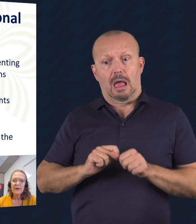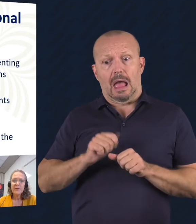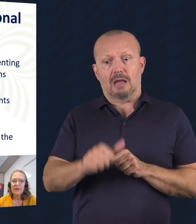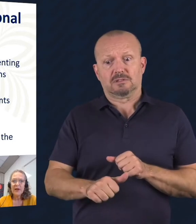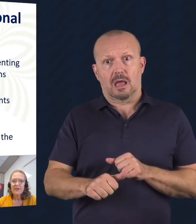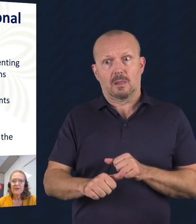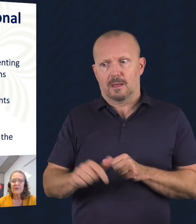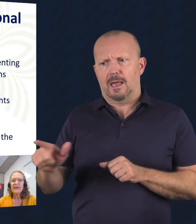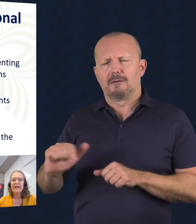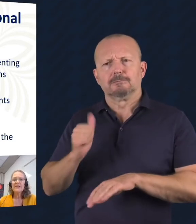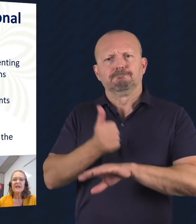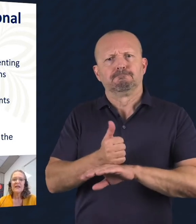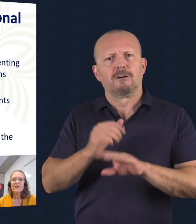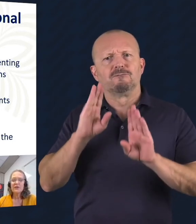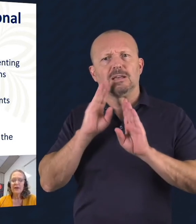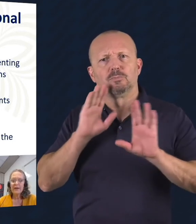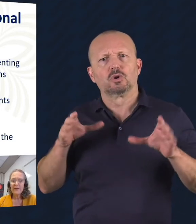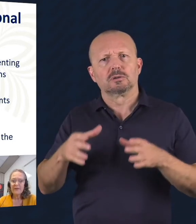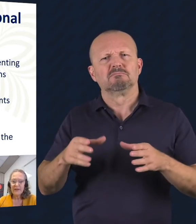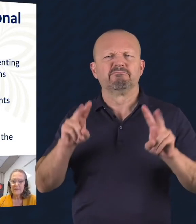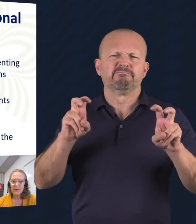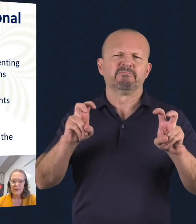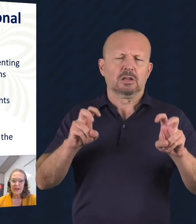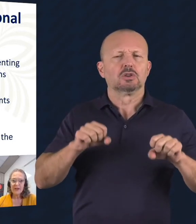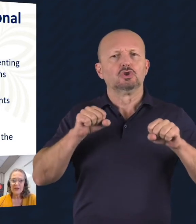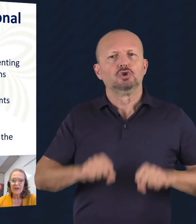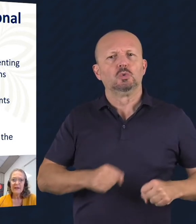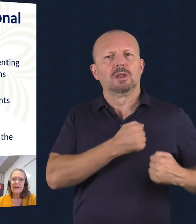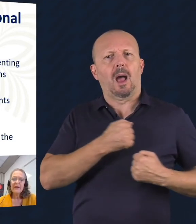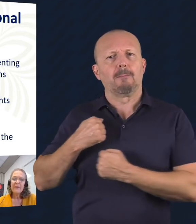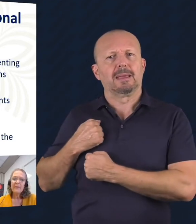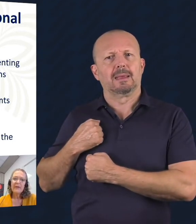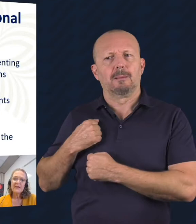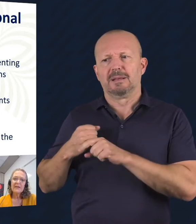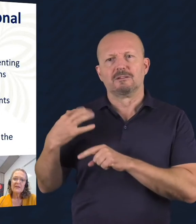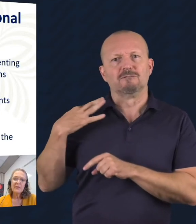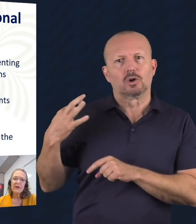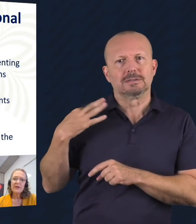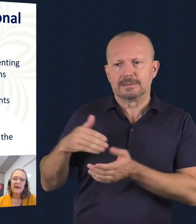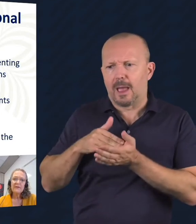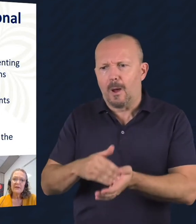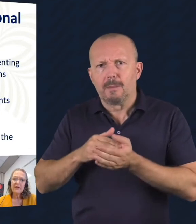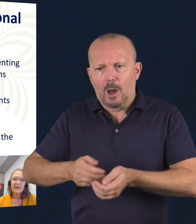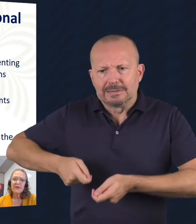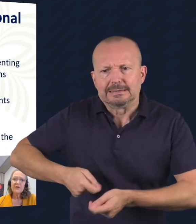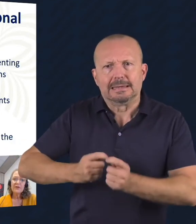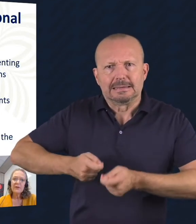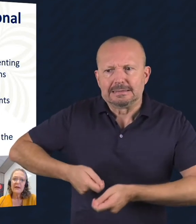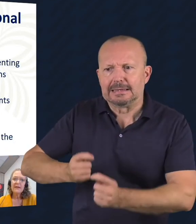we tried to collect the student army Facebook page that did so much after the Christchurch earthquakes.